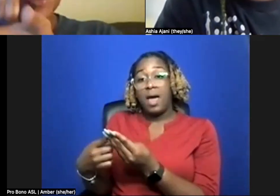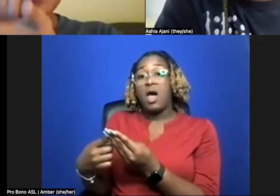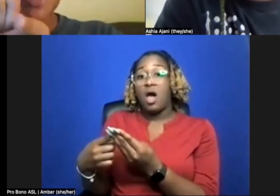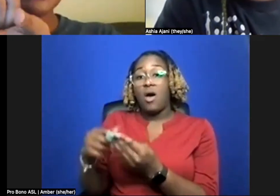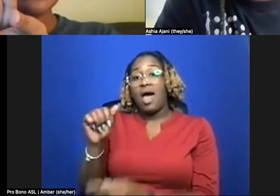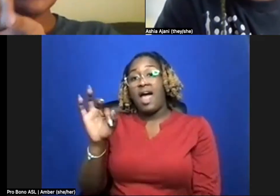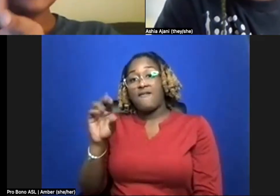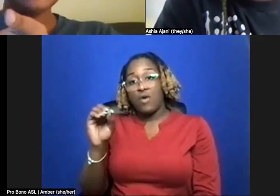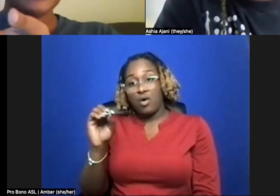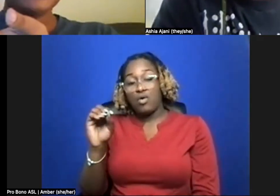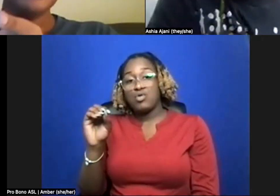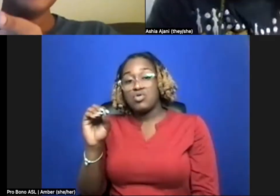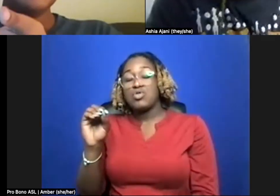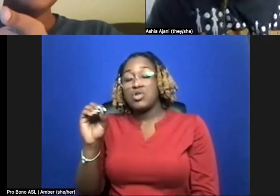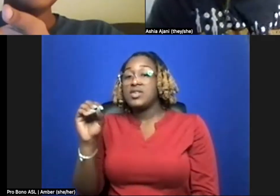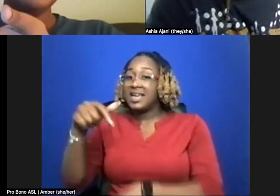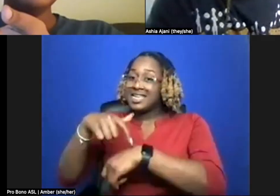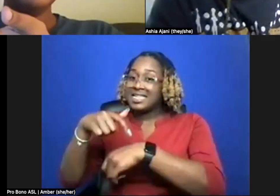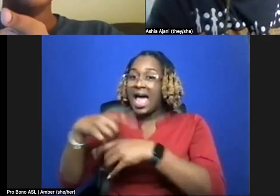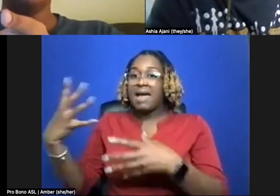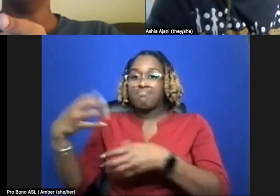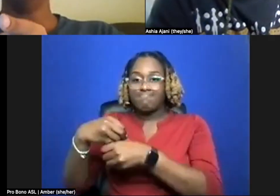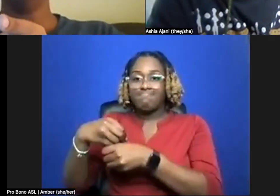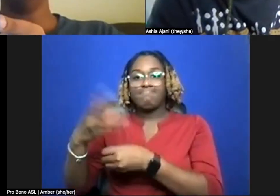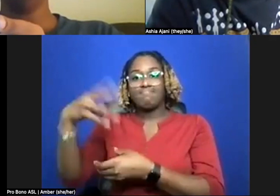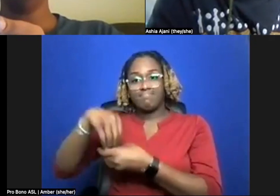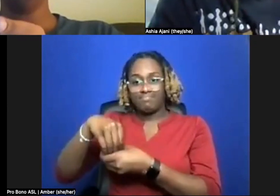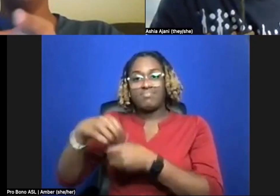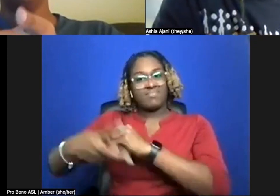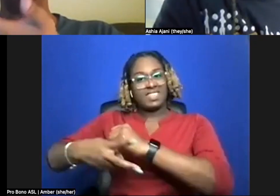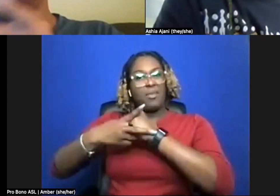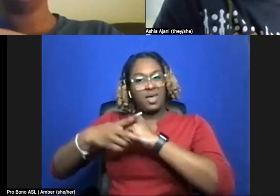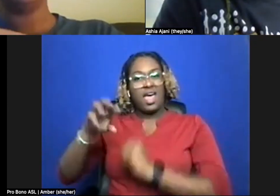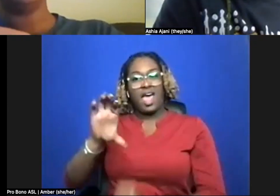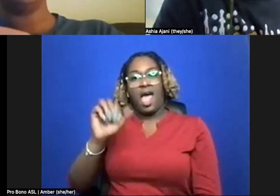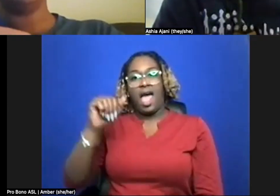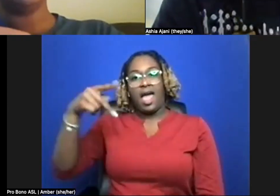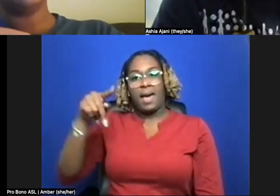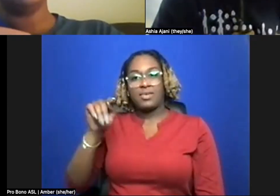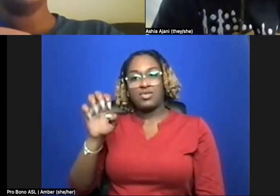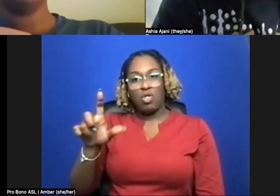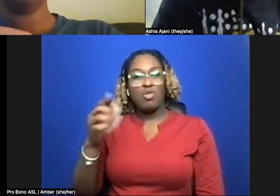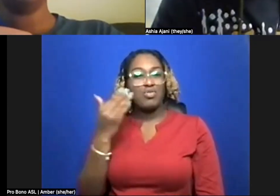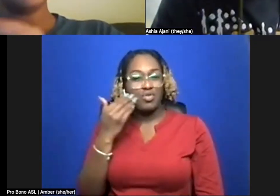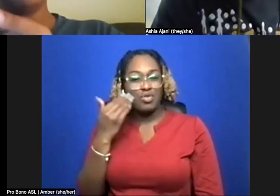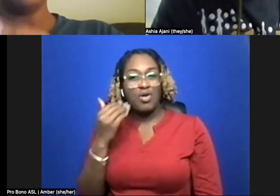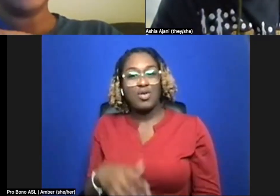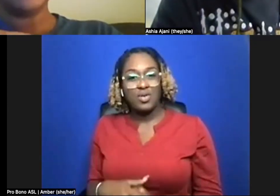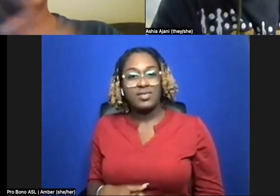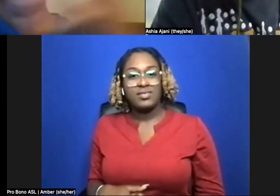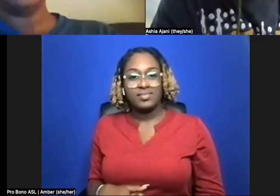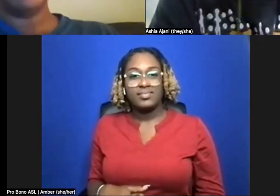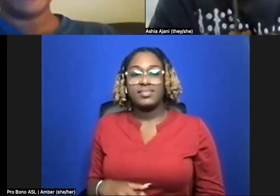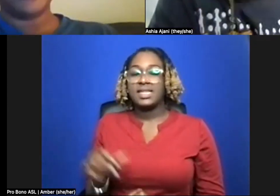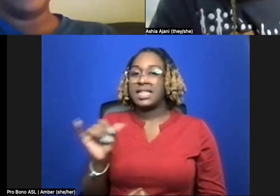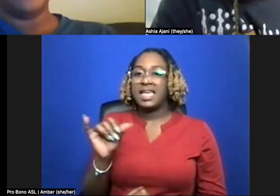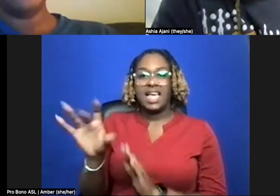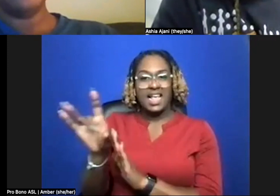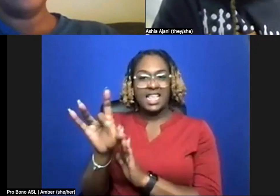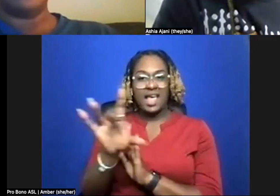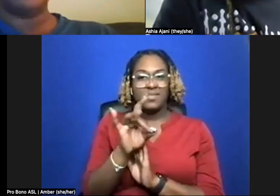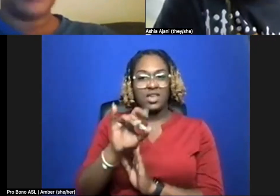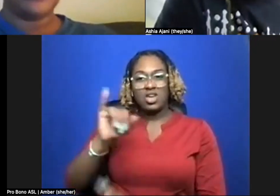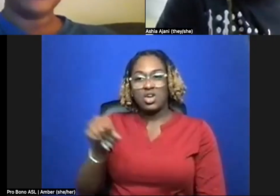a time capsule and so like, you know, B.I.G’s “Juicy”, like sampling “Juicy” by Mtume, it's